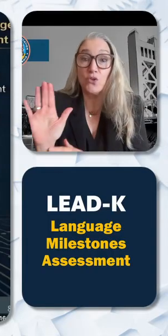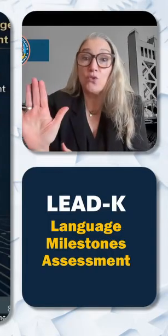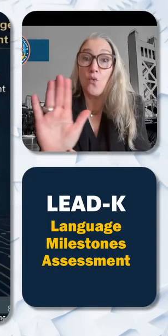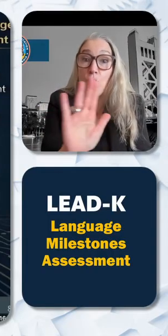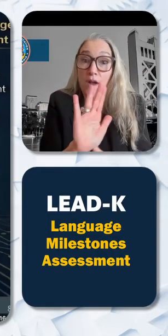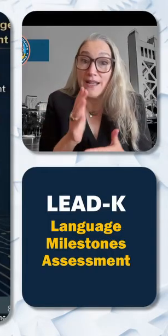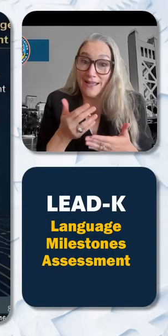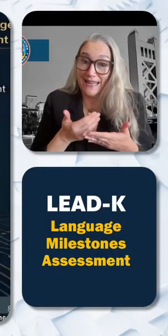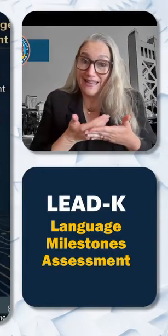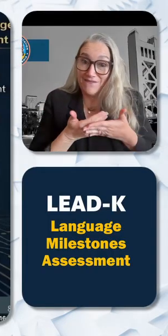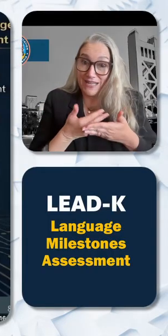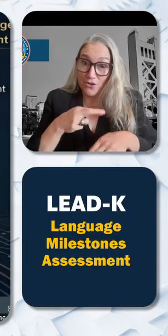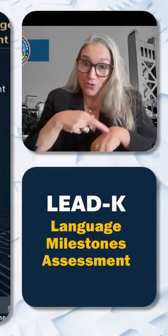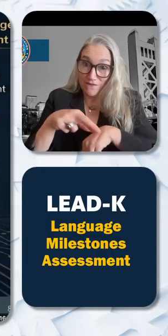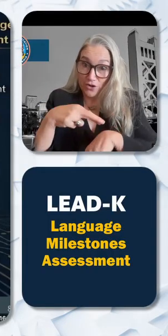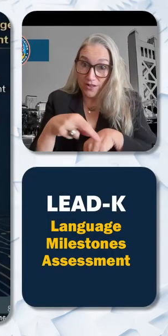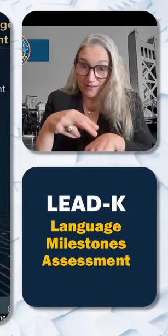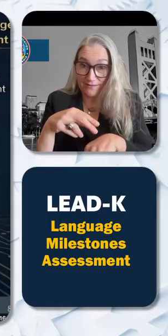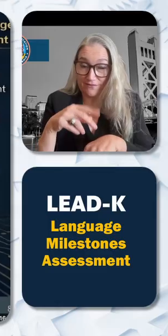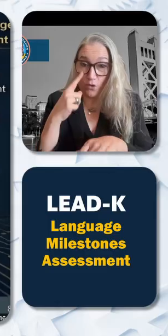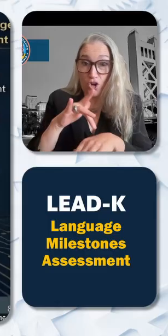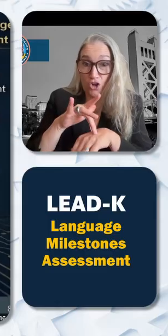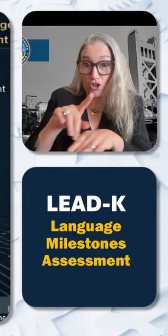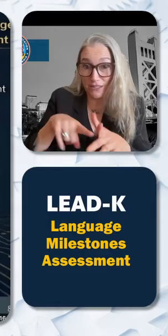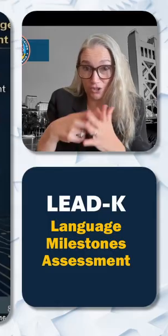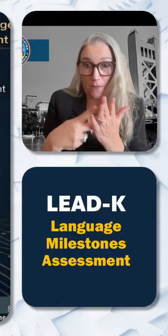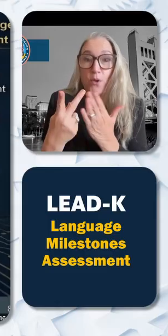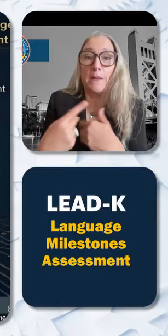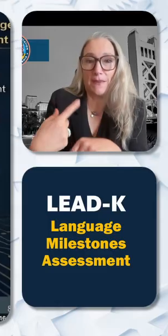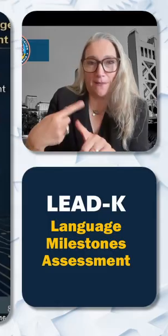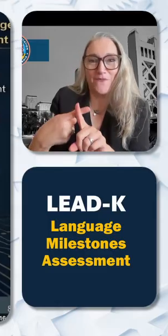and they serve the whole entire state of California. So when your baby is